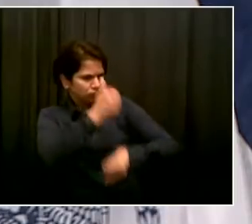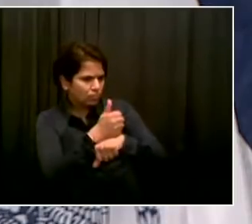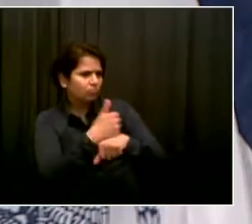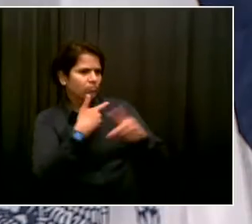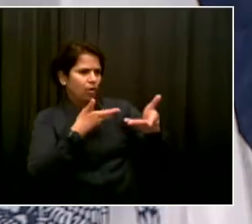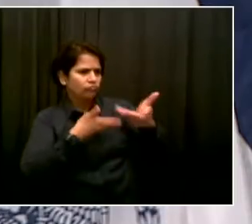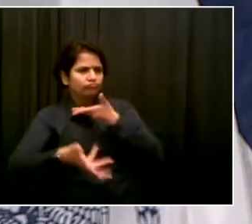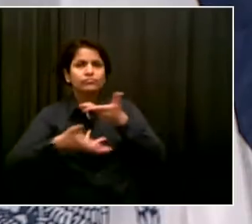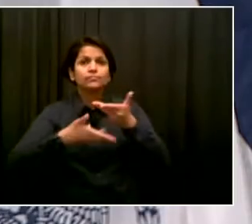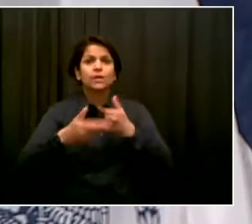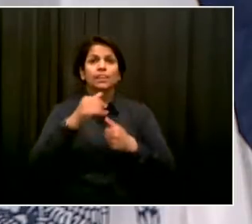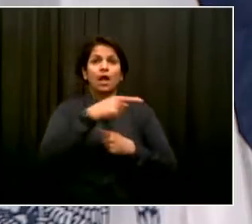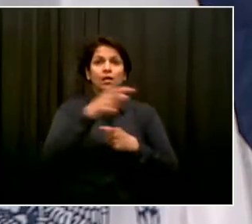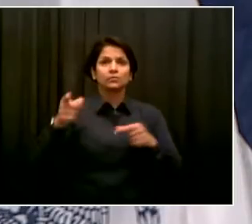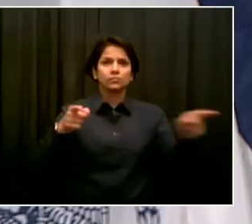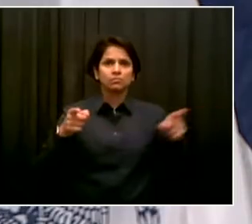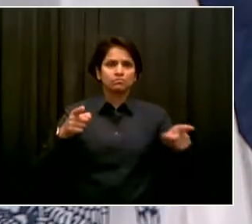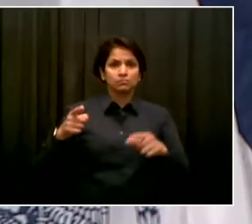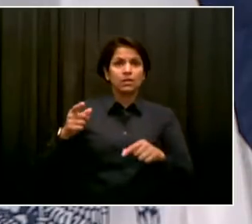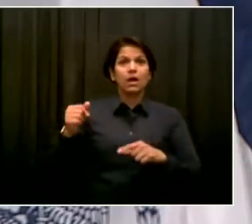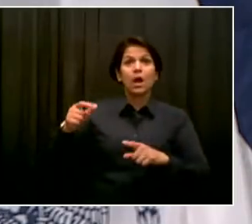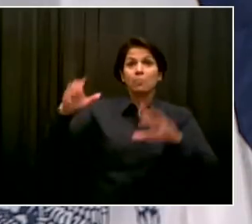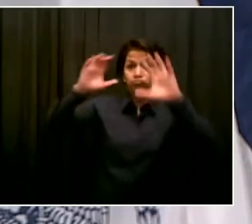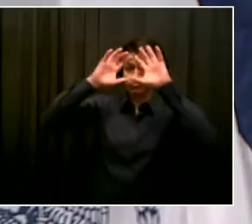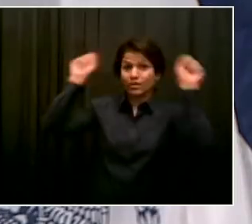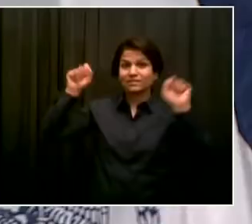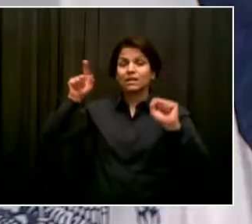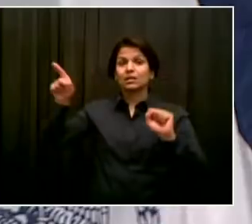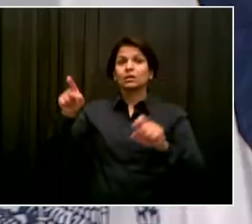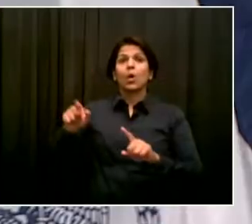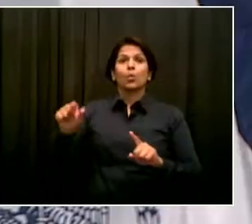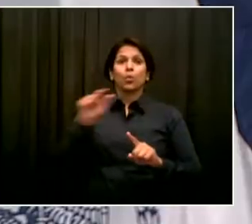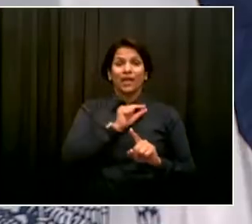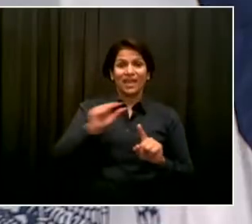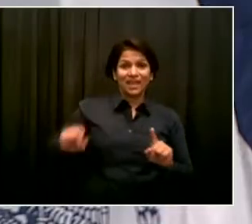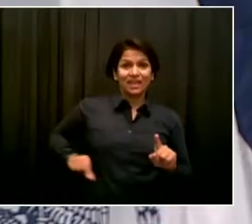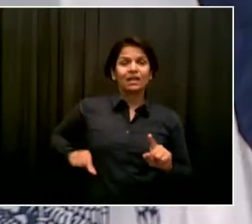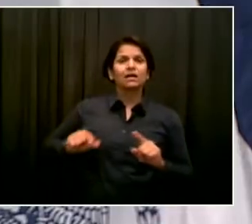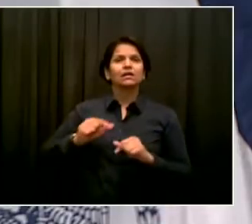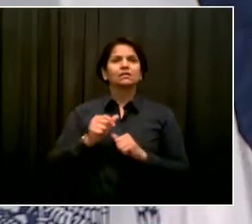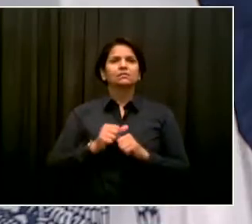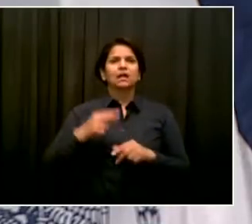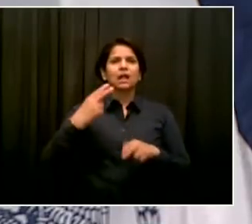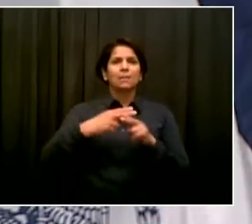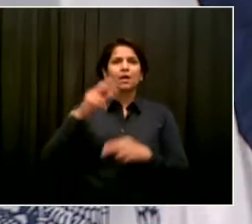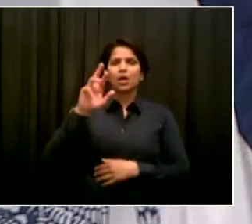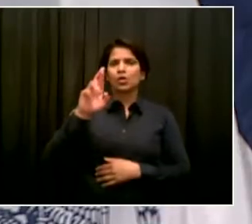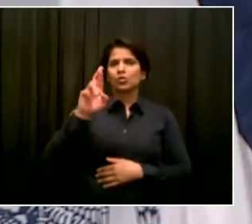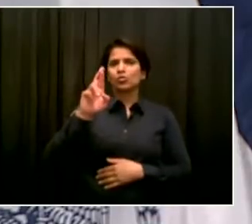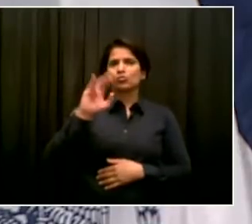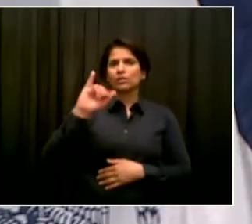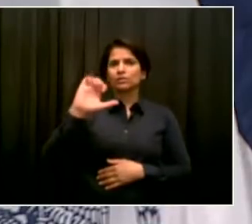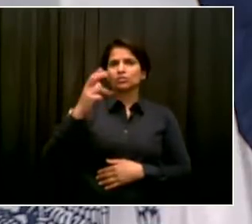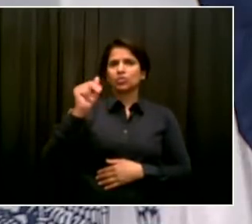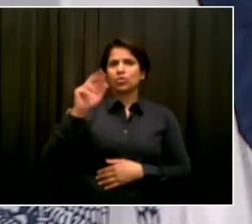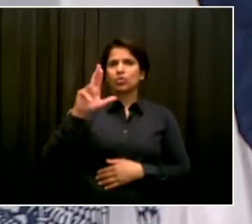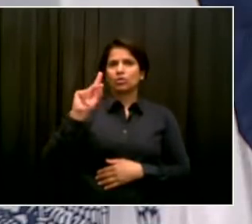HE WILL BE HLPEING US IN MANY